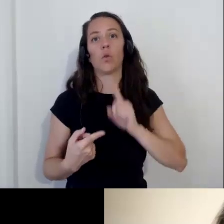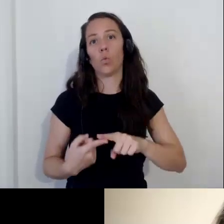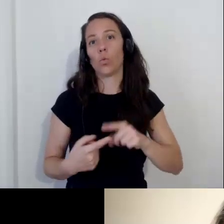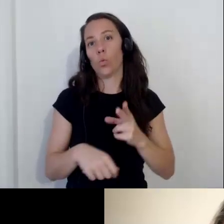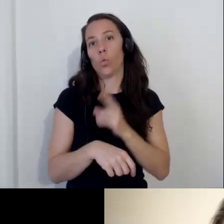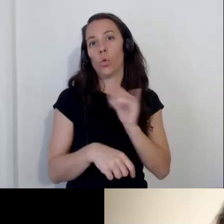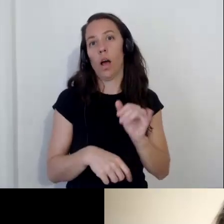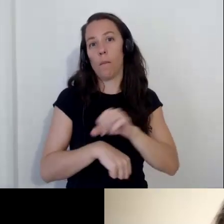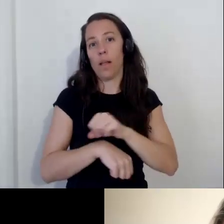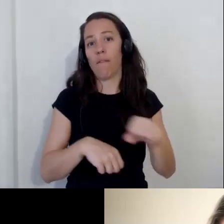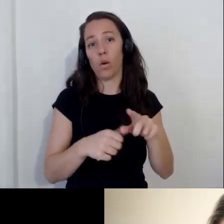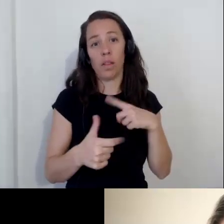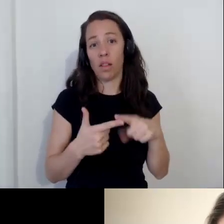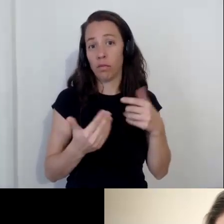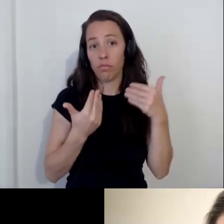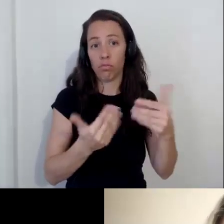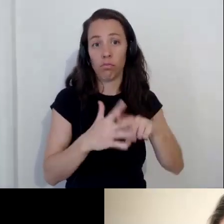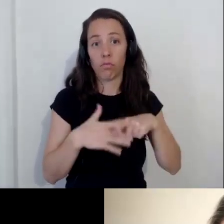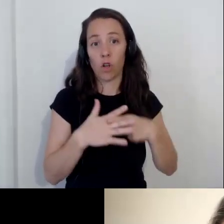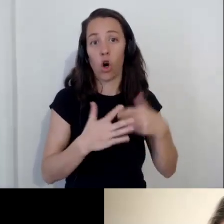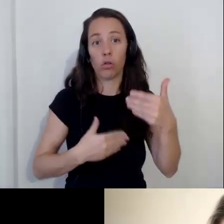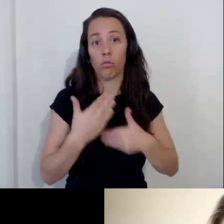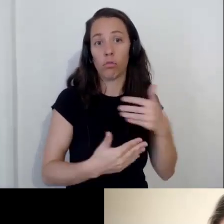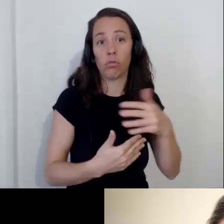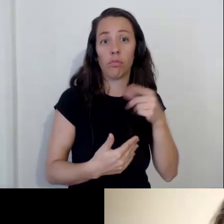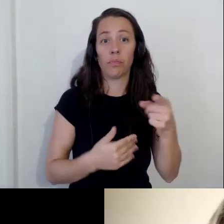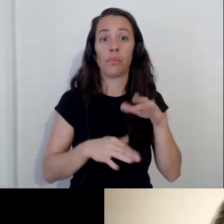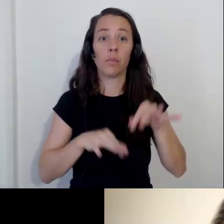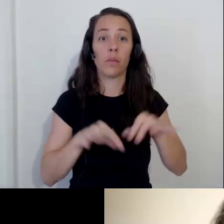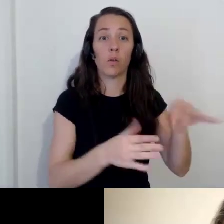able to get started and choose which courses you want to go through, again, which opportunities